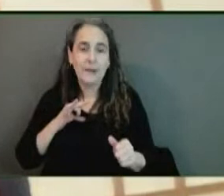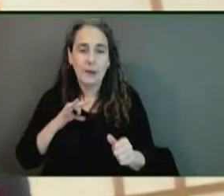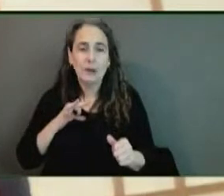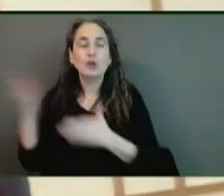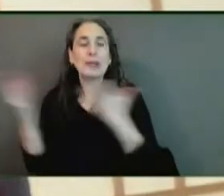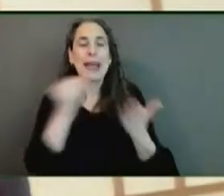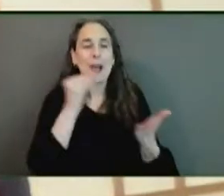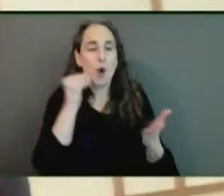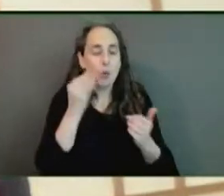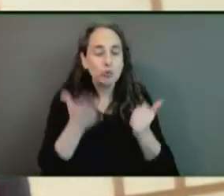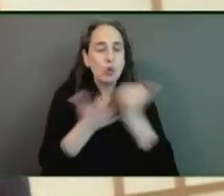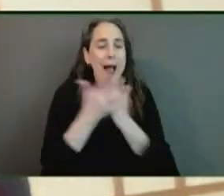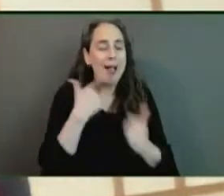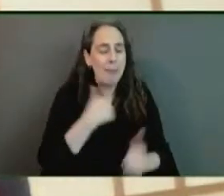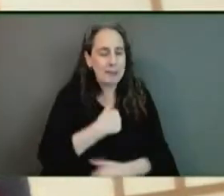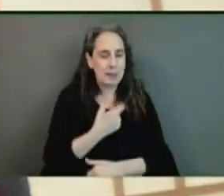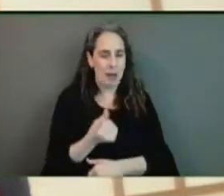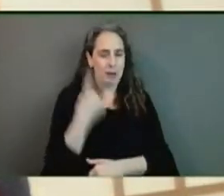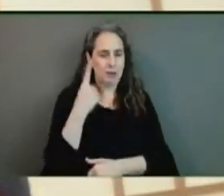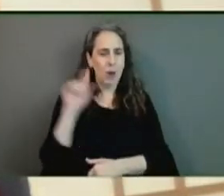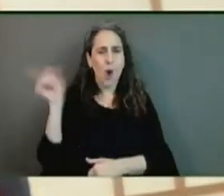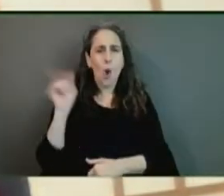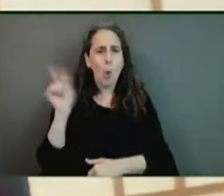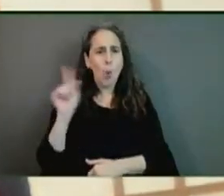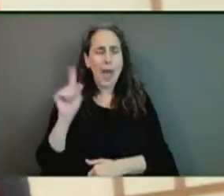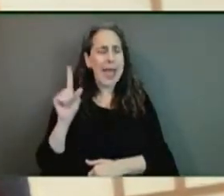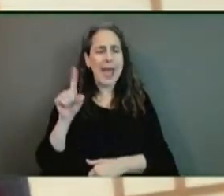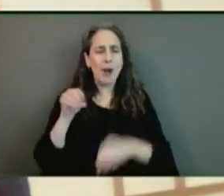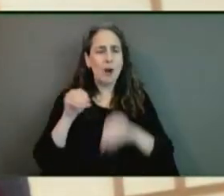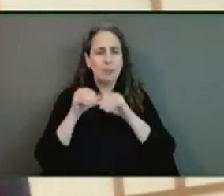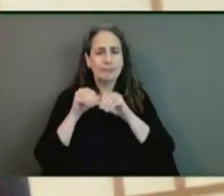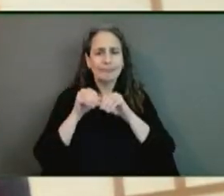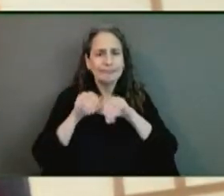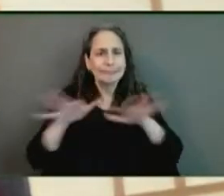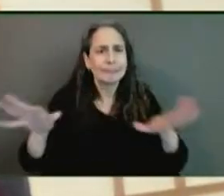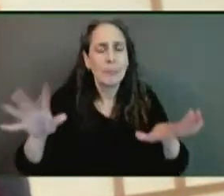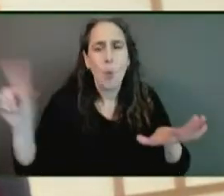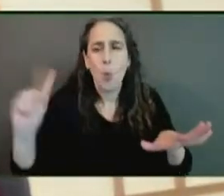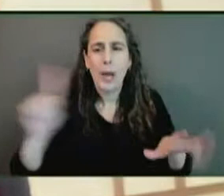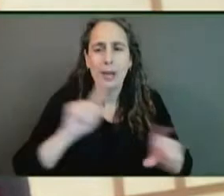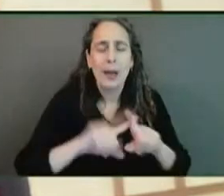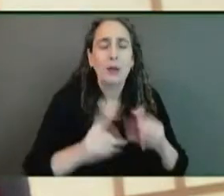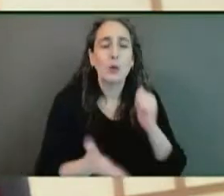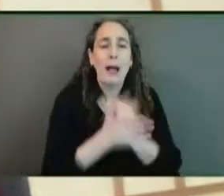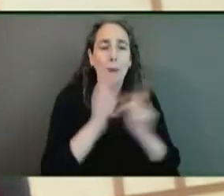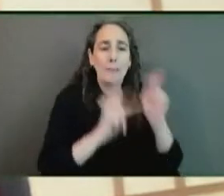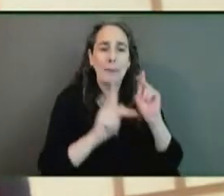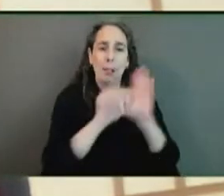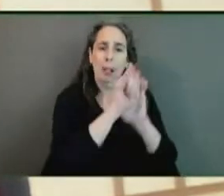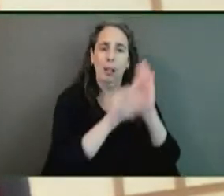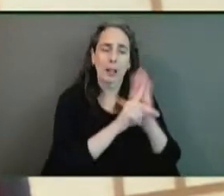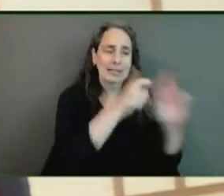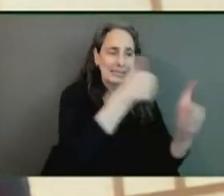in the school system and every staff member to be able to take home to help us to understand where this virus is and to help